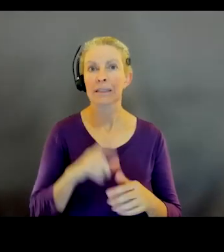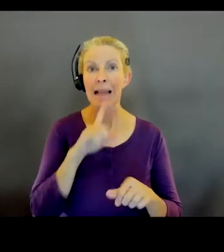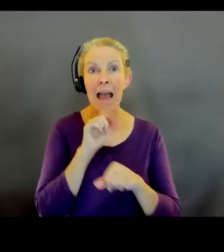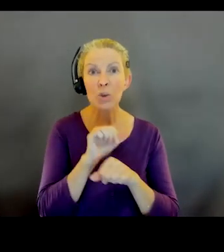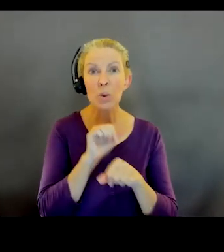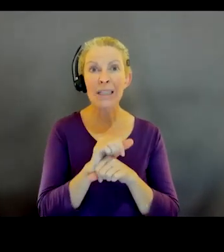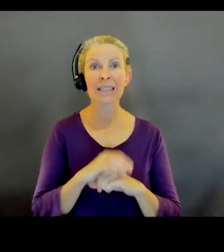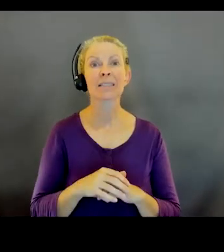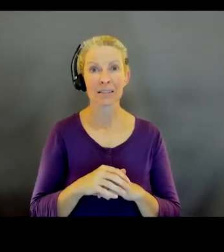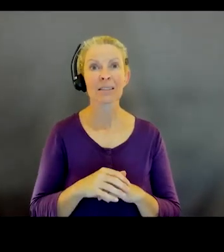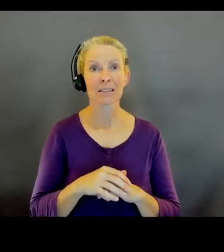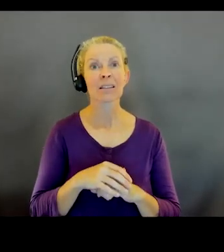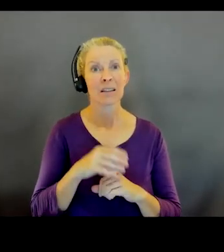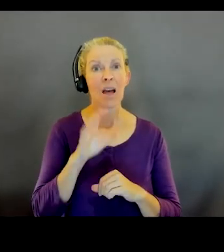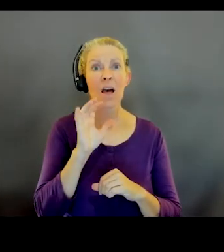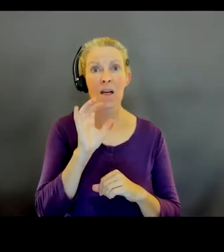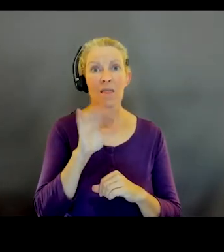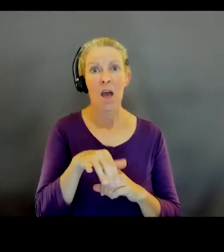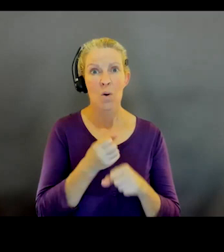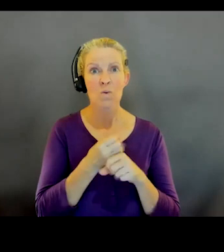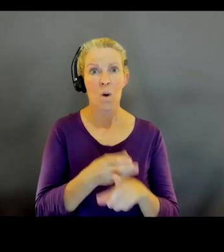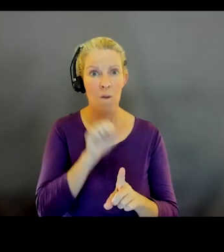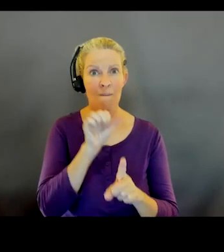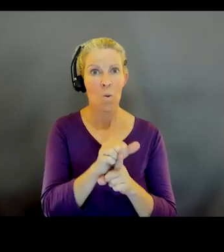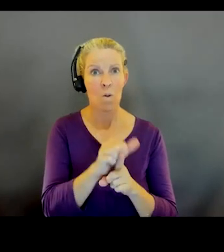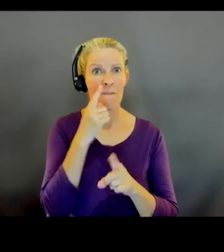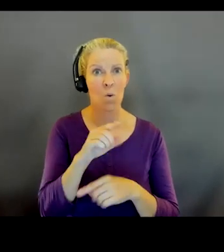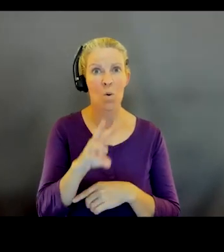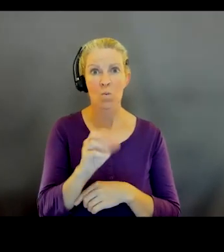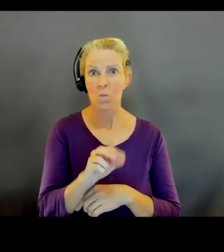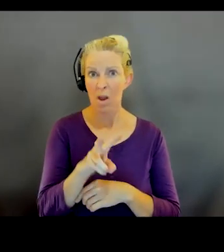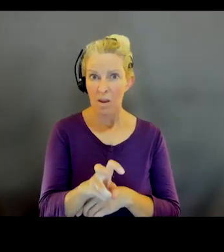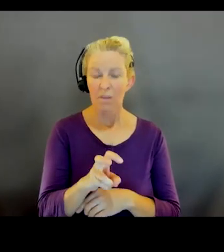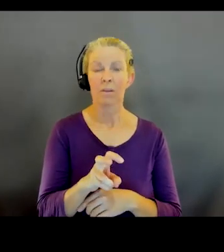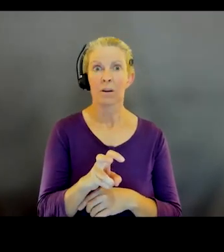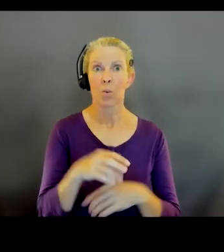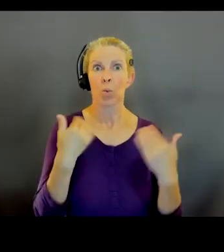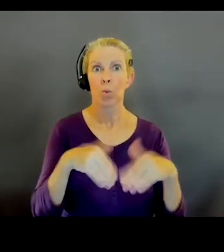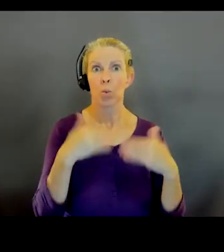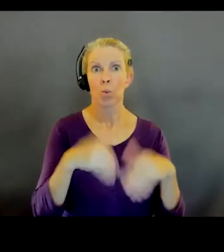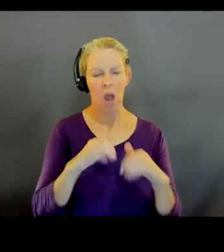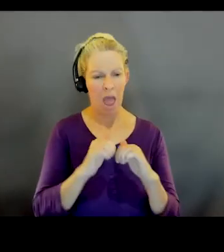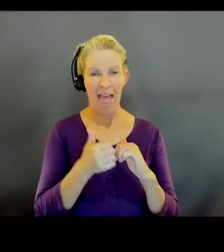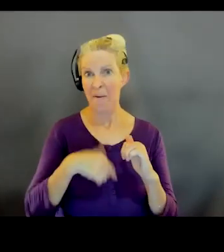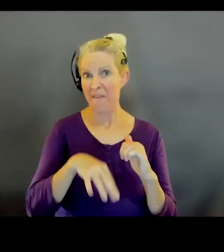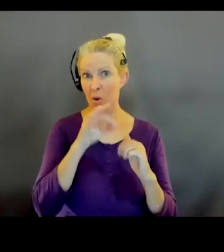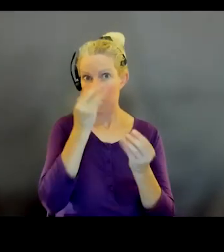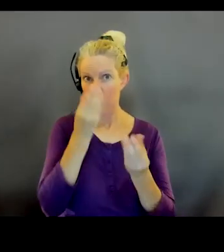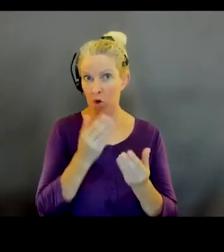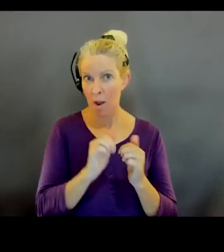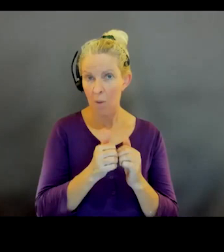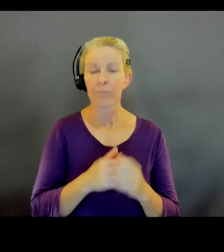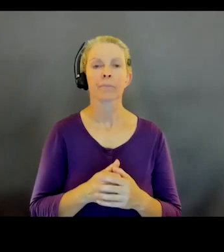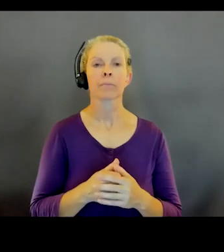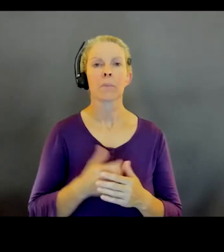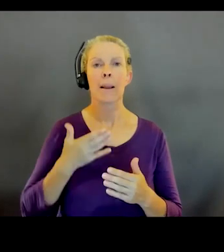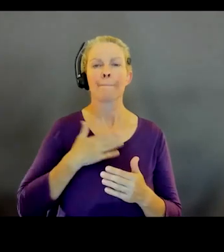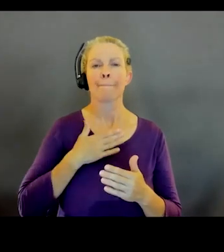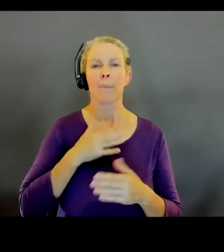out the wave. And the reason I found out about it is one of my coworkers said, "oh, my gosh. Is